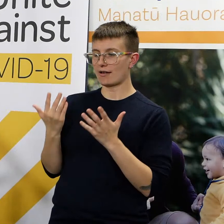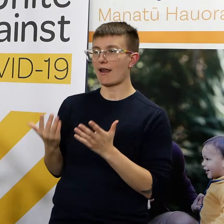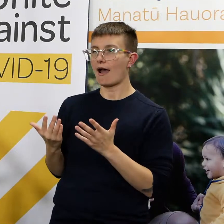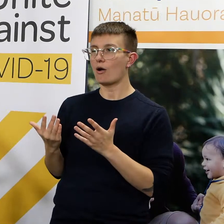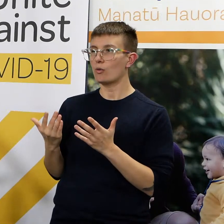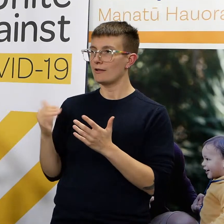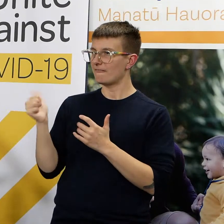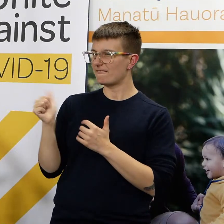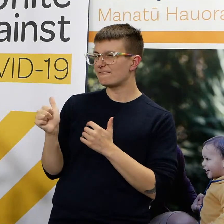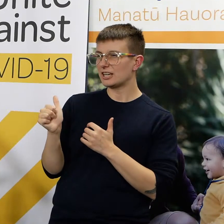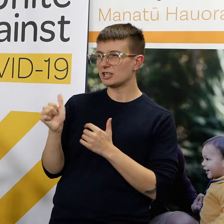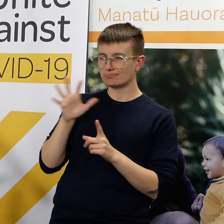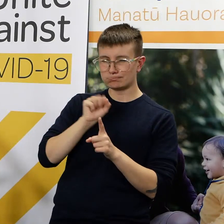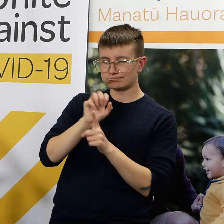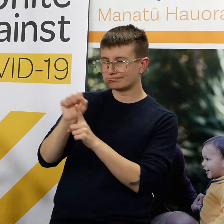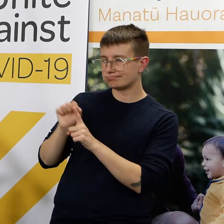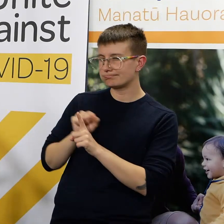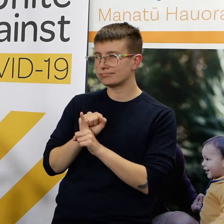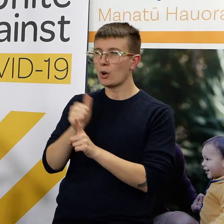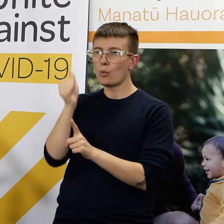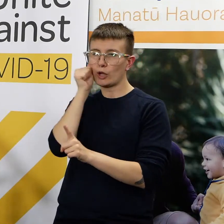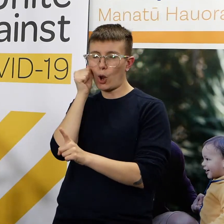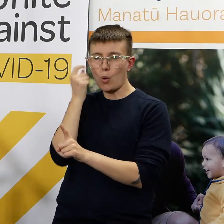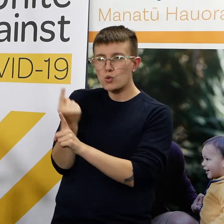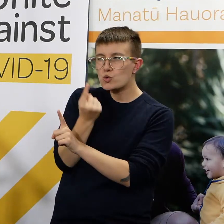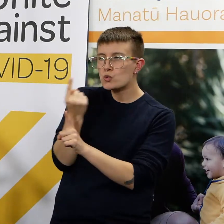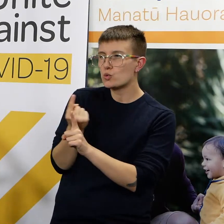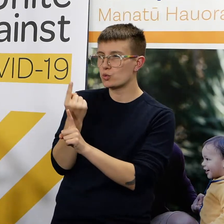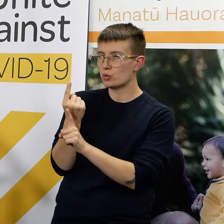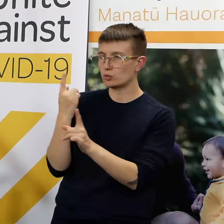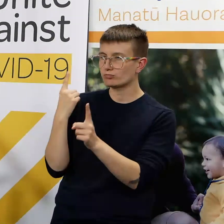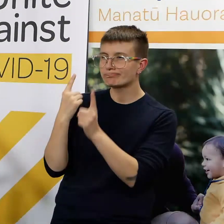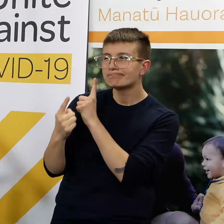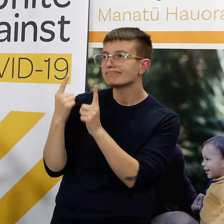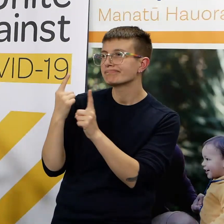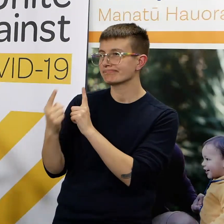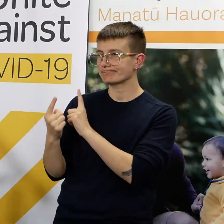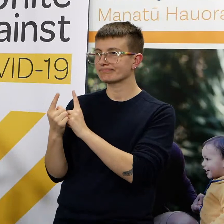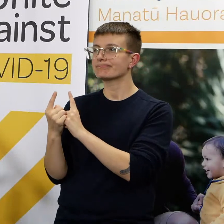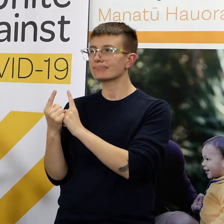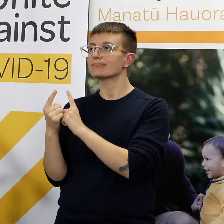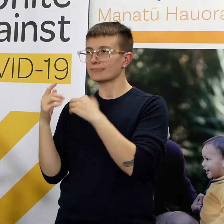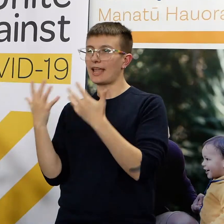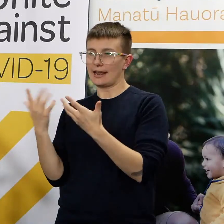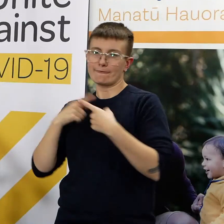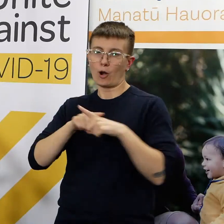Were these women tested before they got on a plane in London? I don't think so but I can't say.